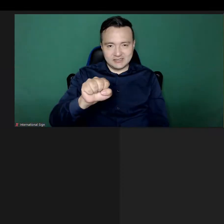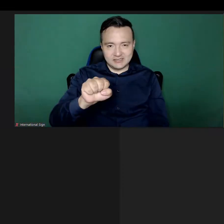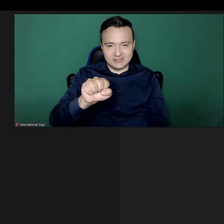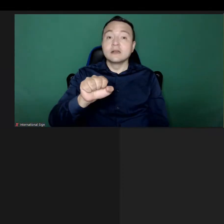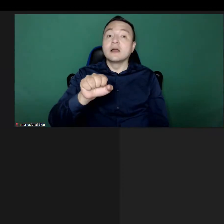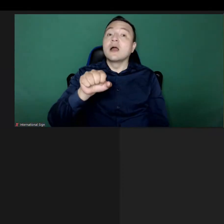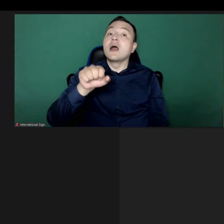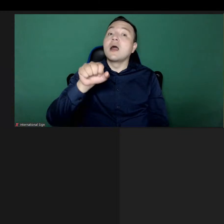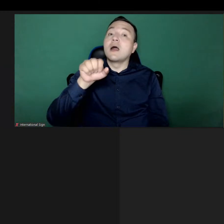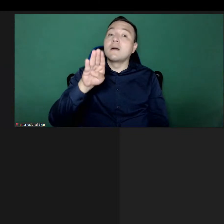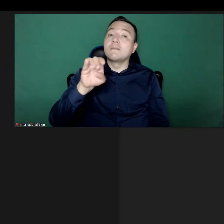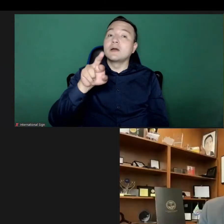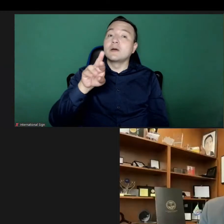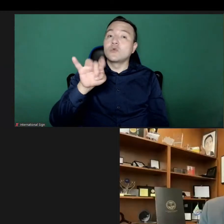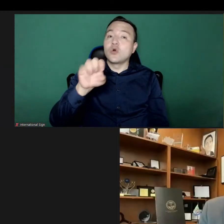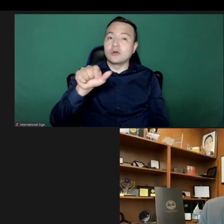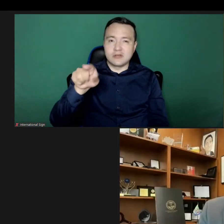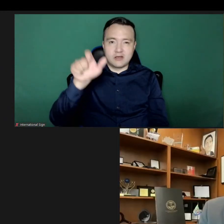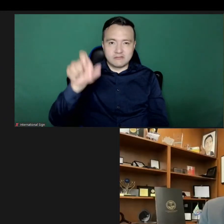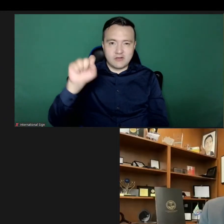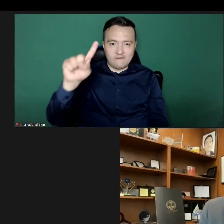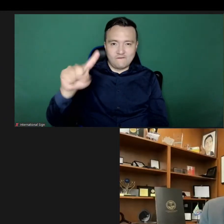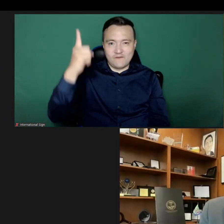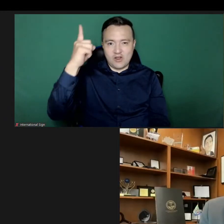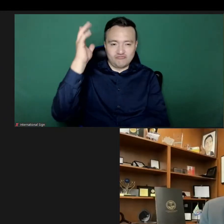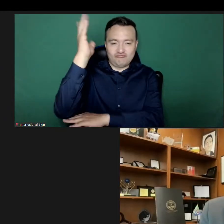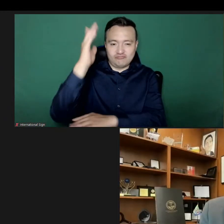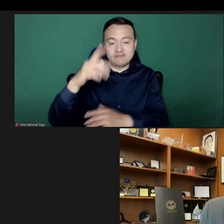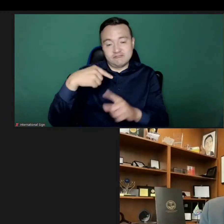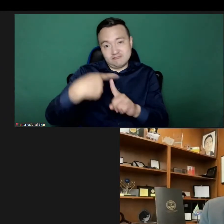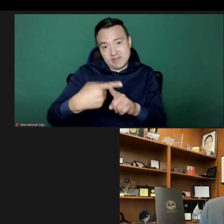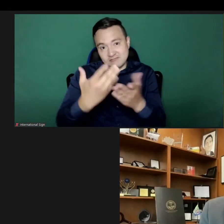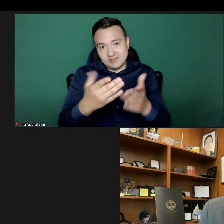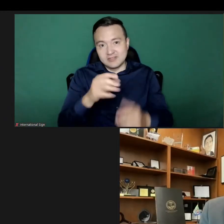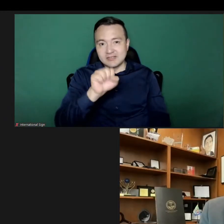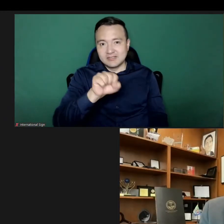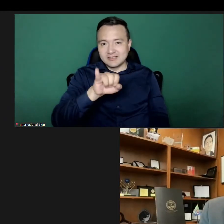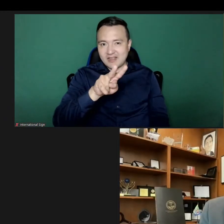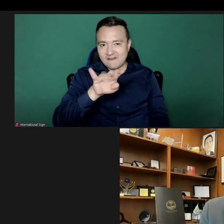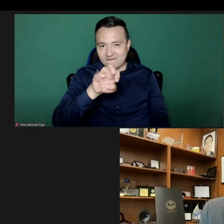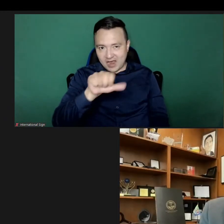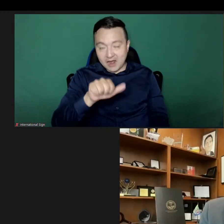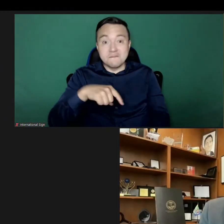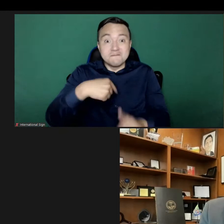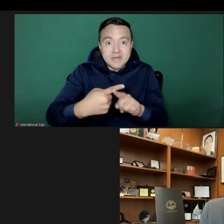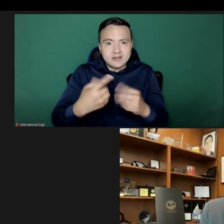for moderating it and the team that was supporting us to bring it all together, and of course each and every